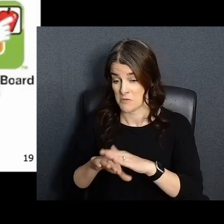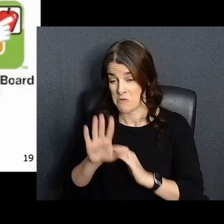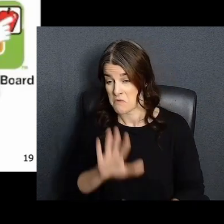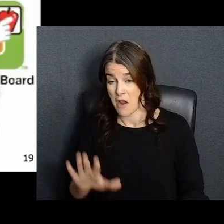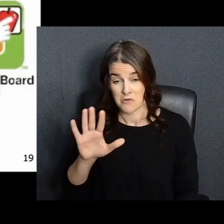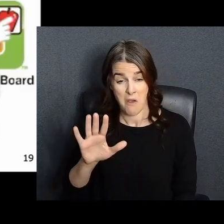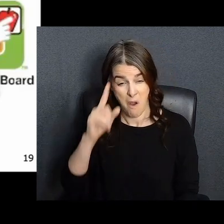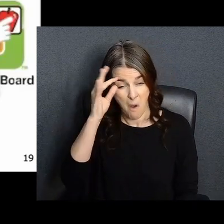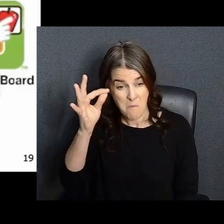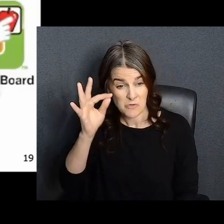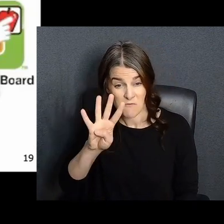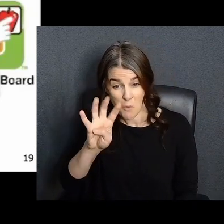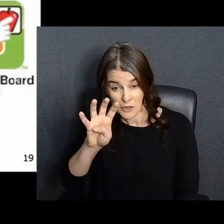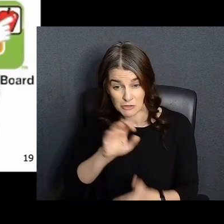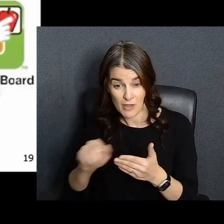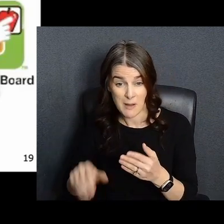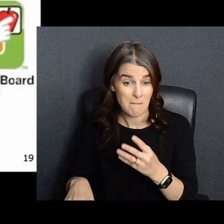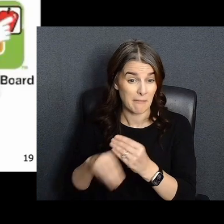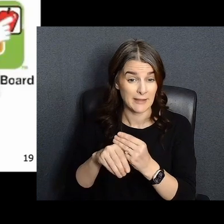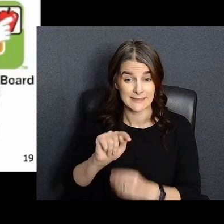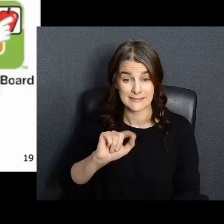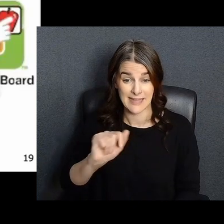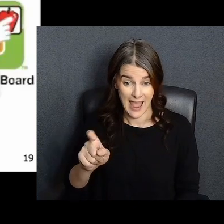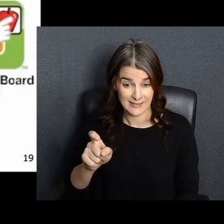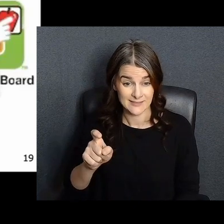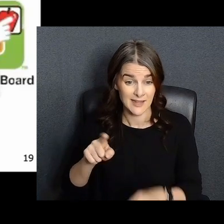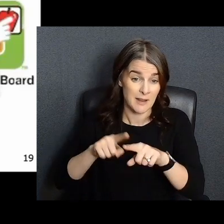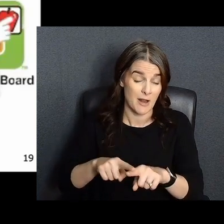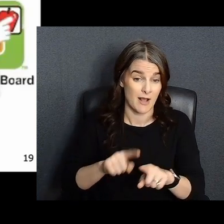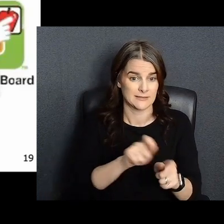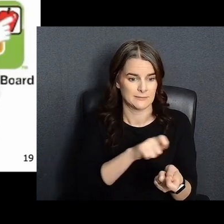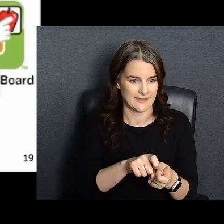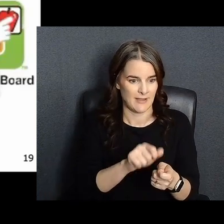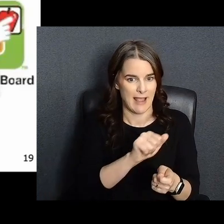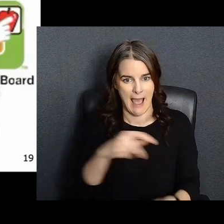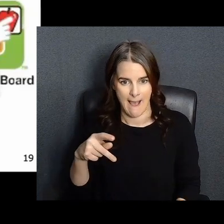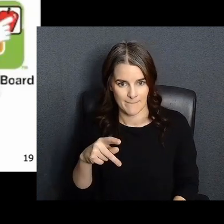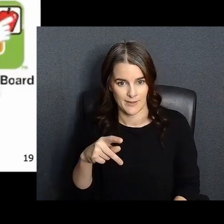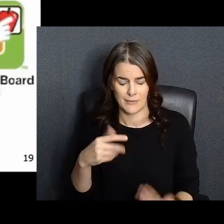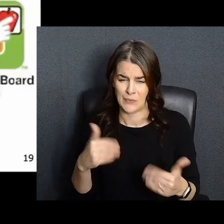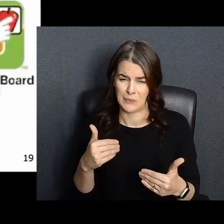plus tax, depending on the particular app. So that is a hefty price for a lot